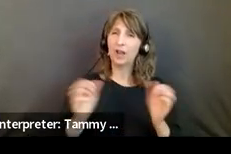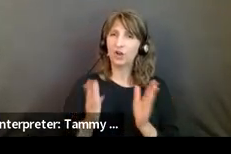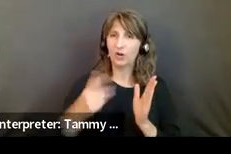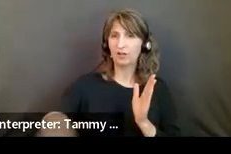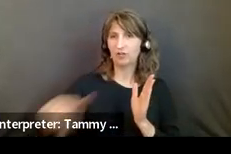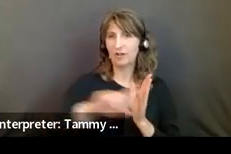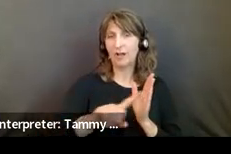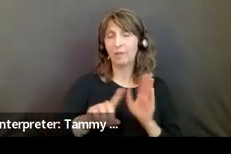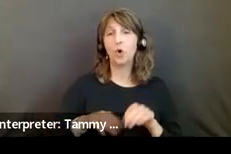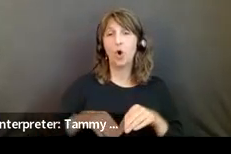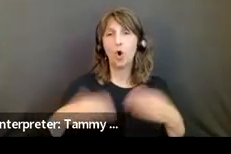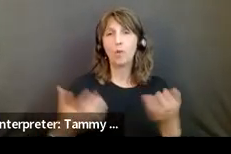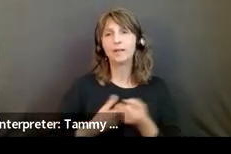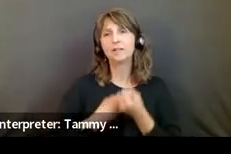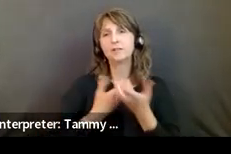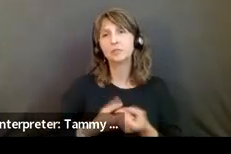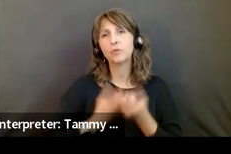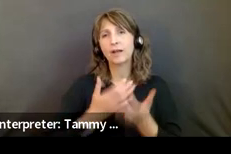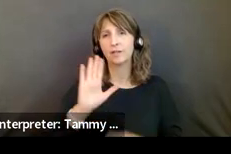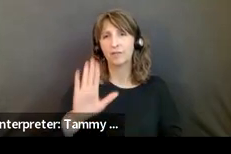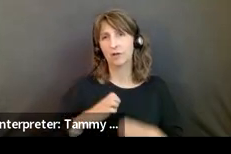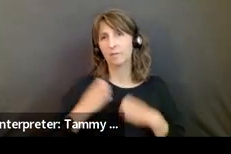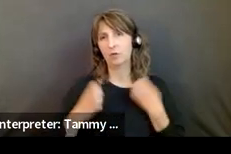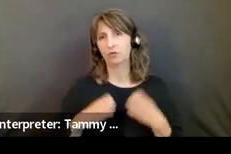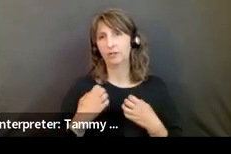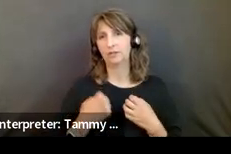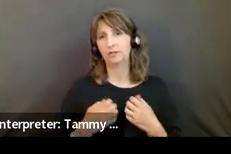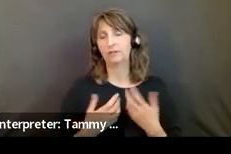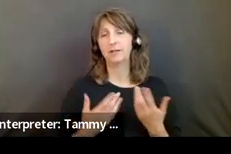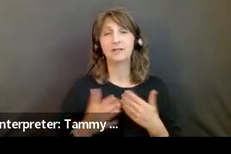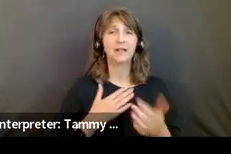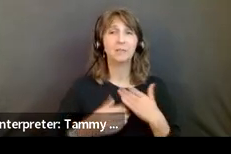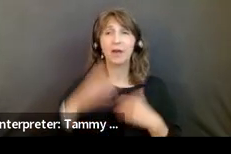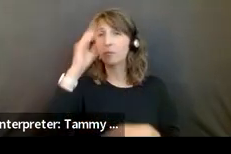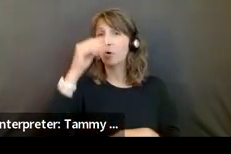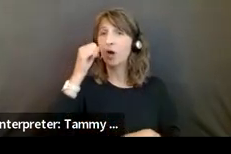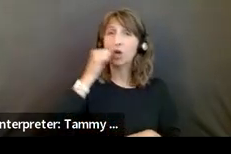And then we are able to encourage them to have open expressions regarding their emotions, whether they've open expressions, regarding their emotions, whether they're boy, girl, or whatever they identify as.